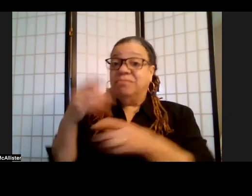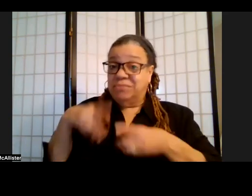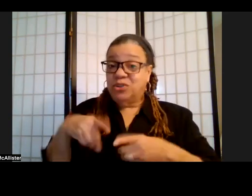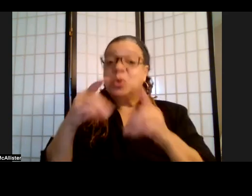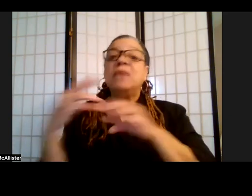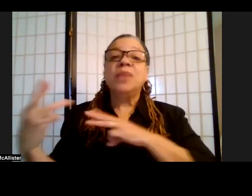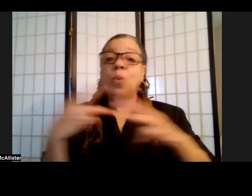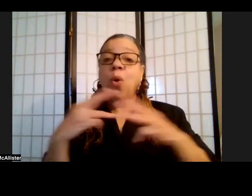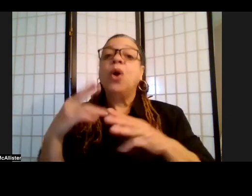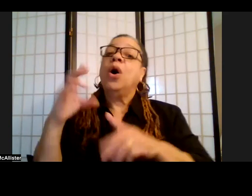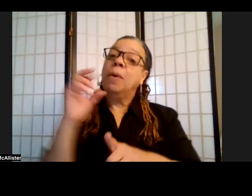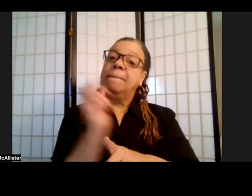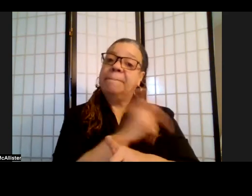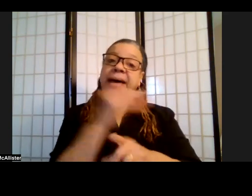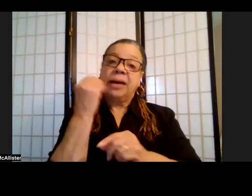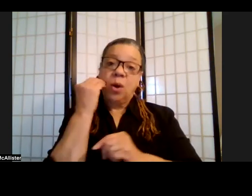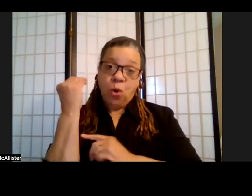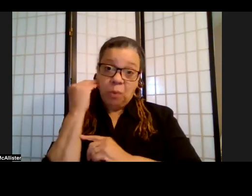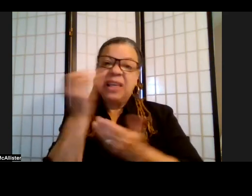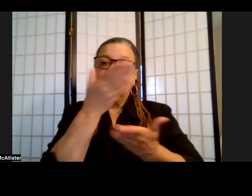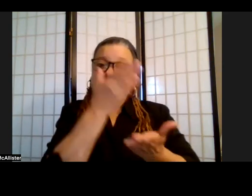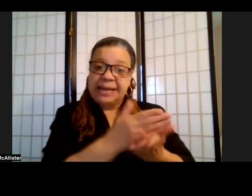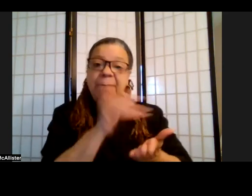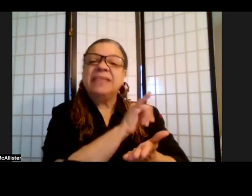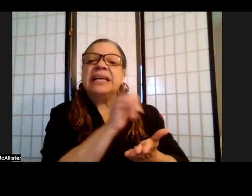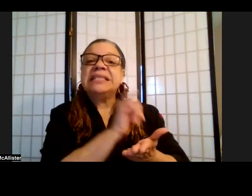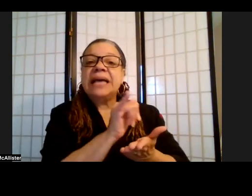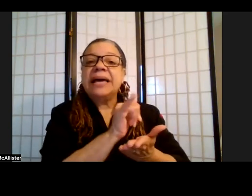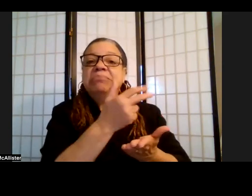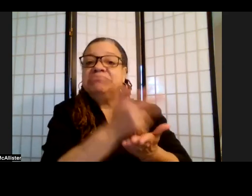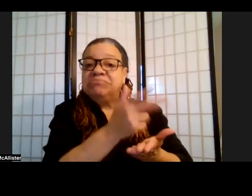their way back home. Such a large number of servicemen in the region